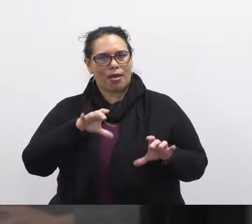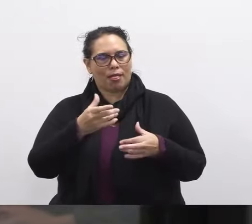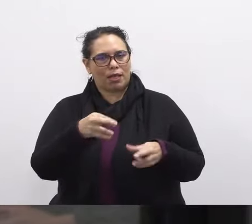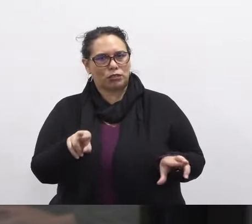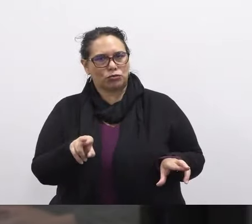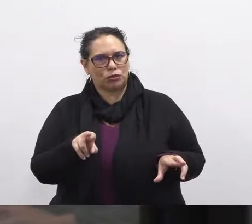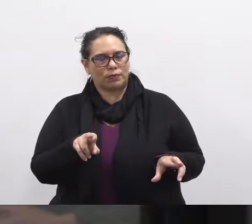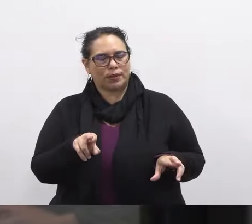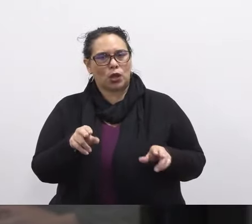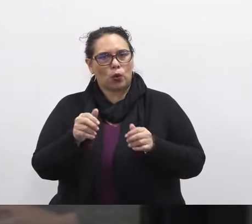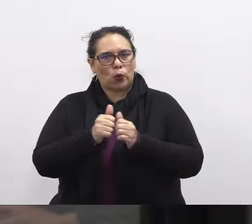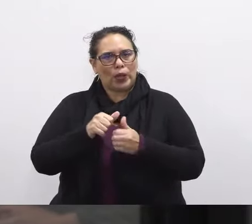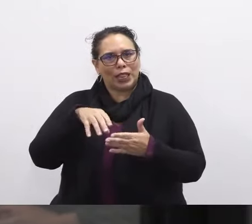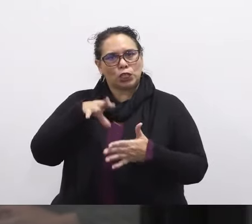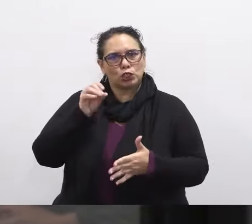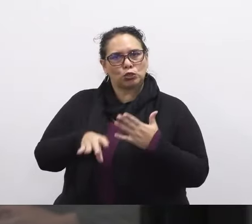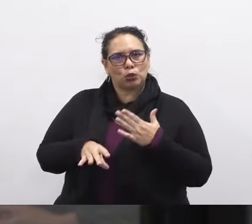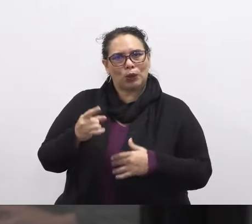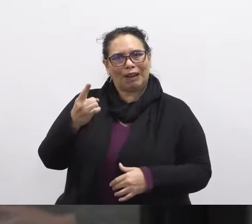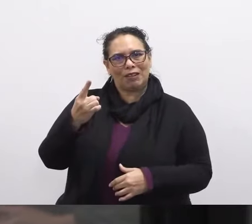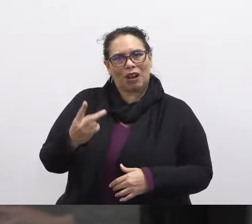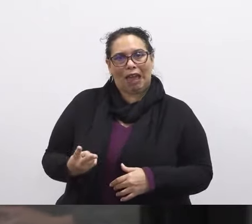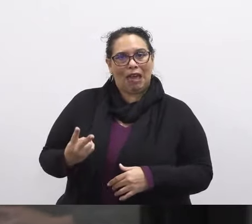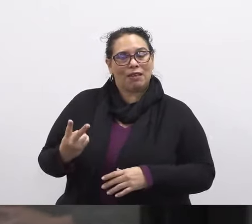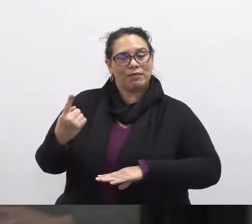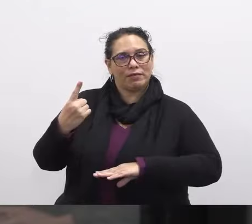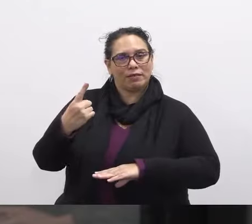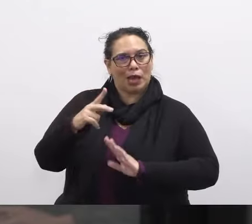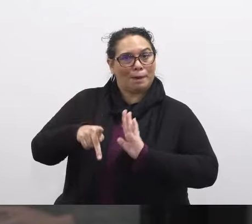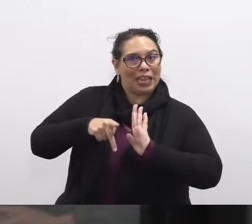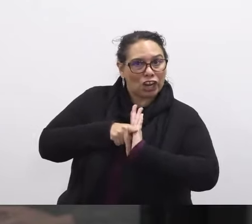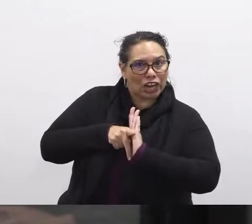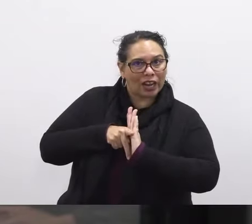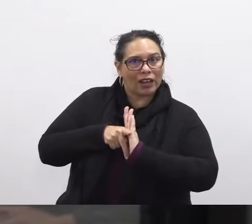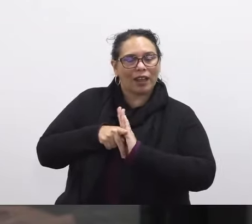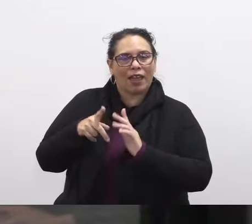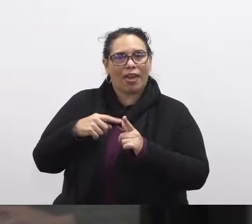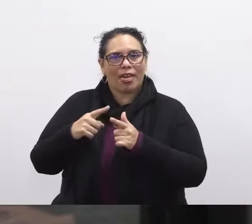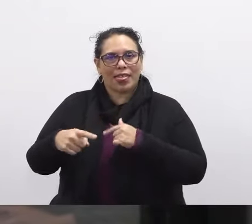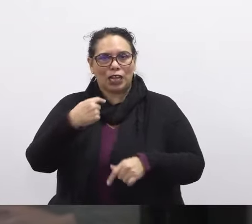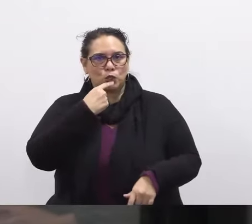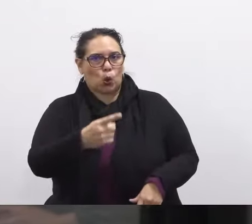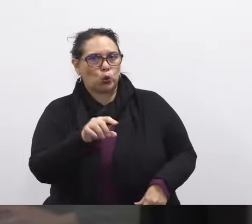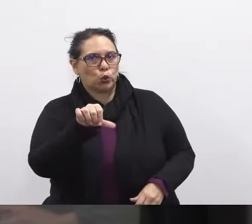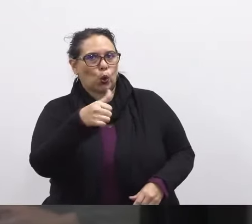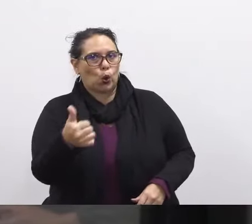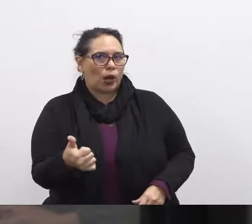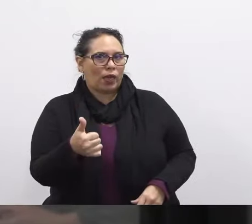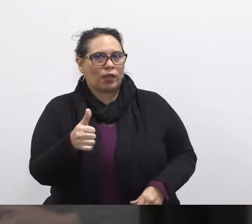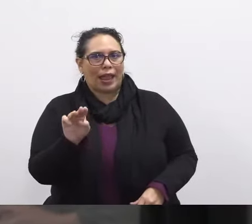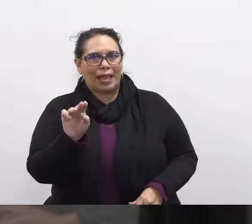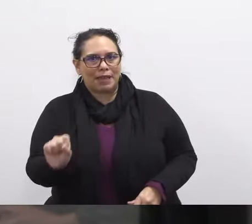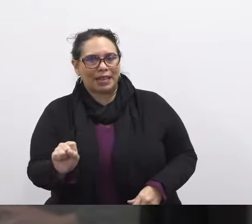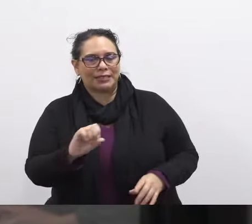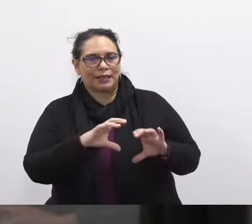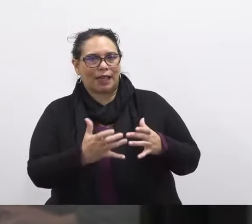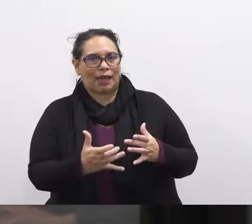been with a student for half a period, and they get told to go to another MS class to cover this student.